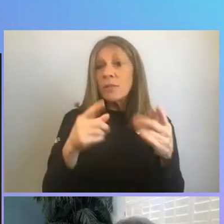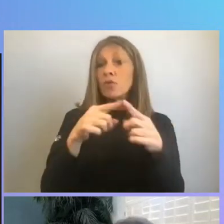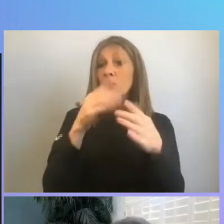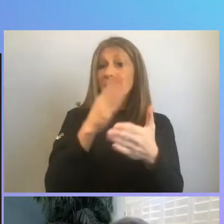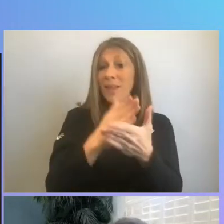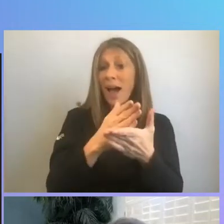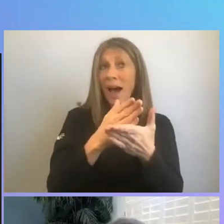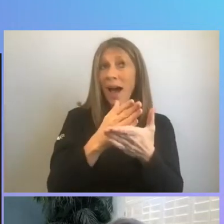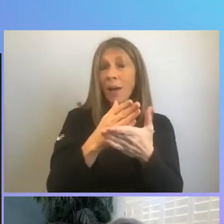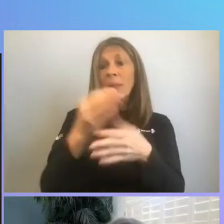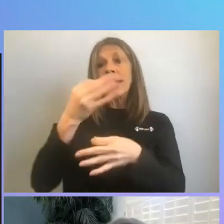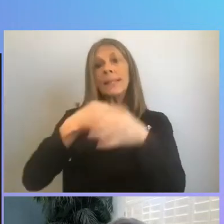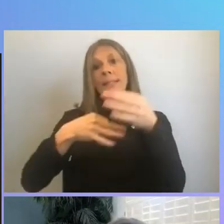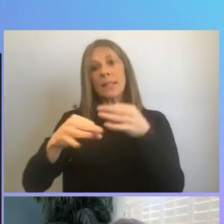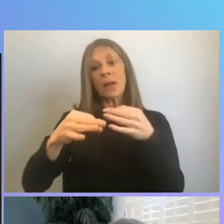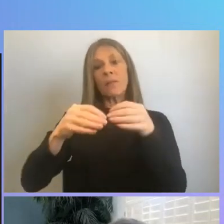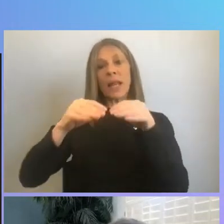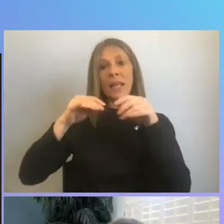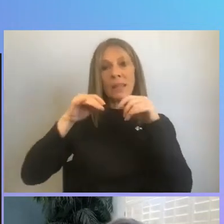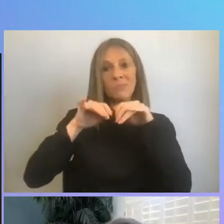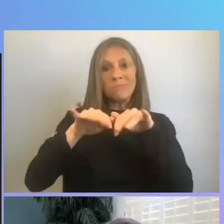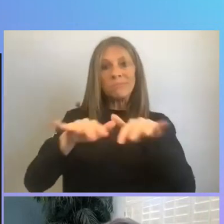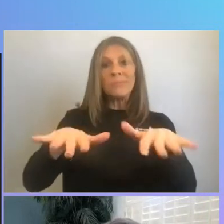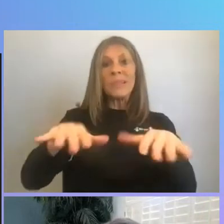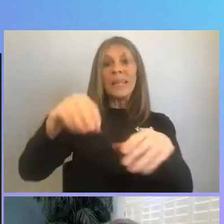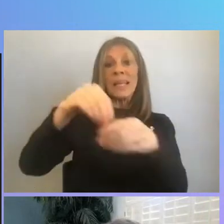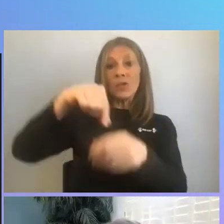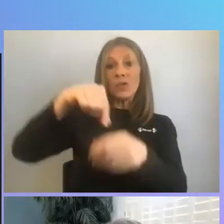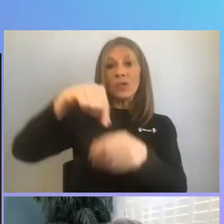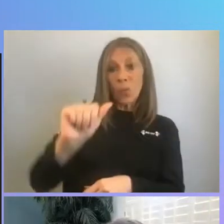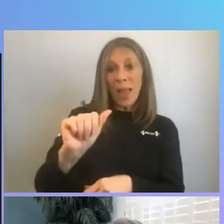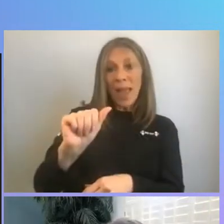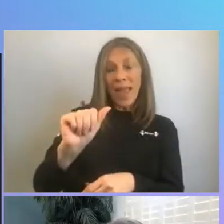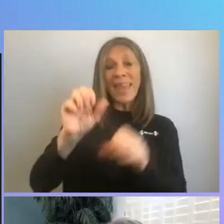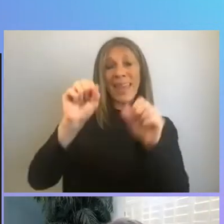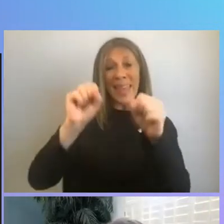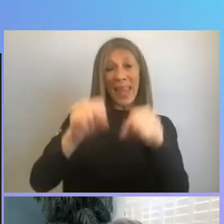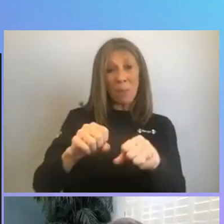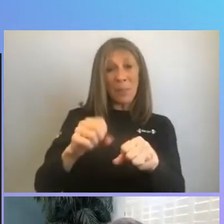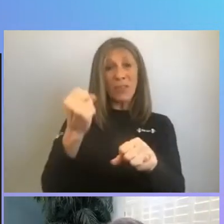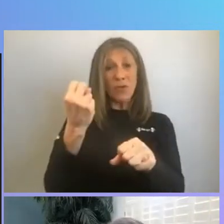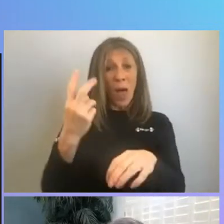flow into QA where they can be 12 times more expensive to fix